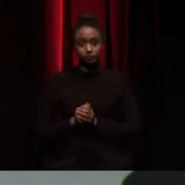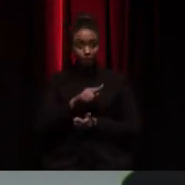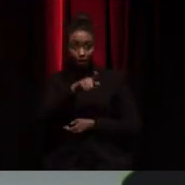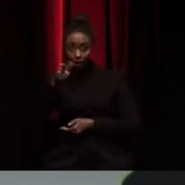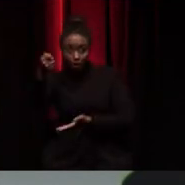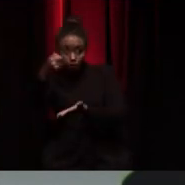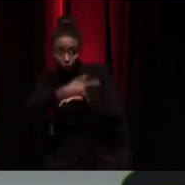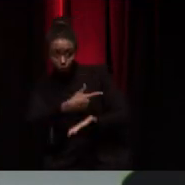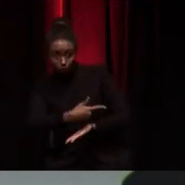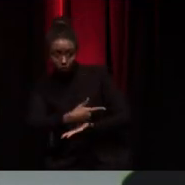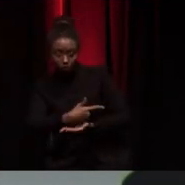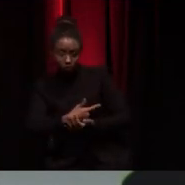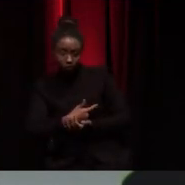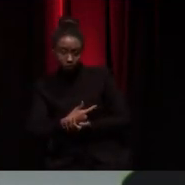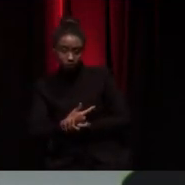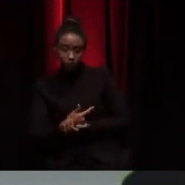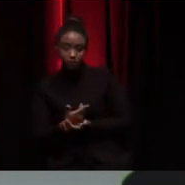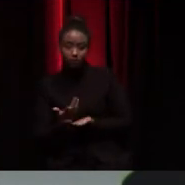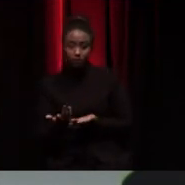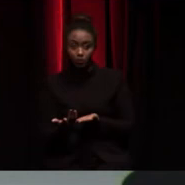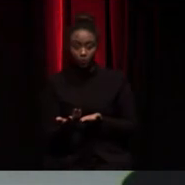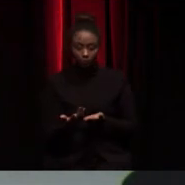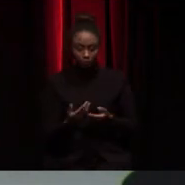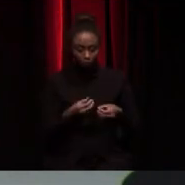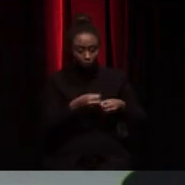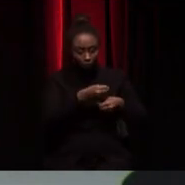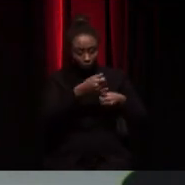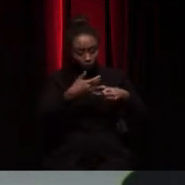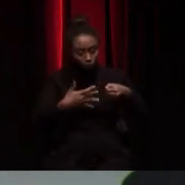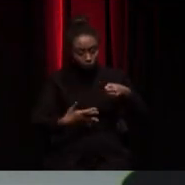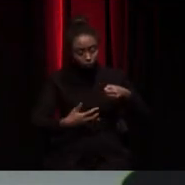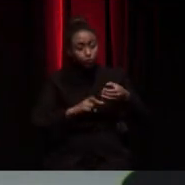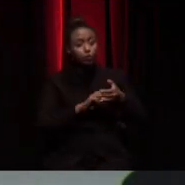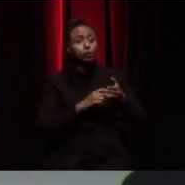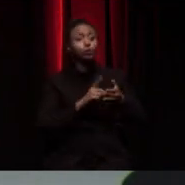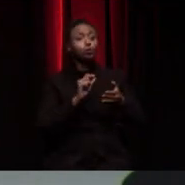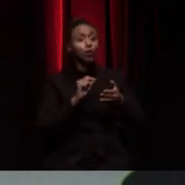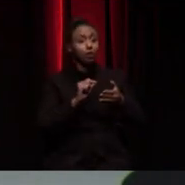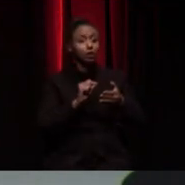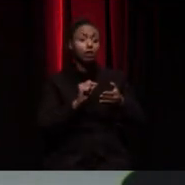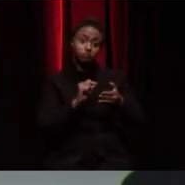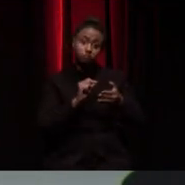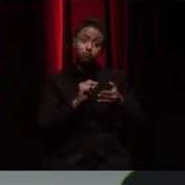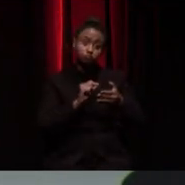for the marketing organization content is a form of communication